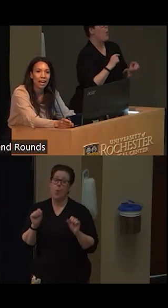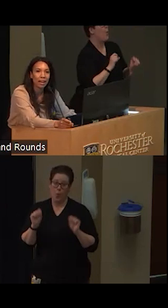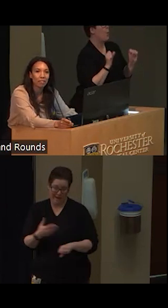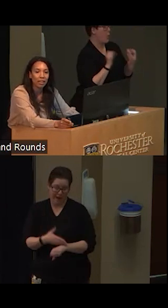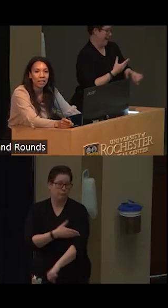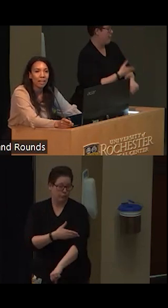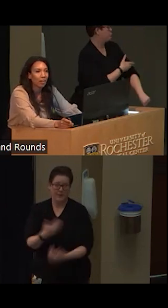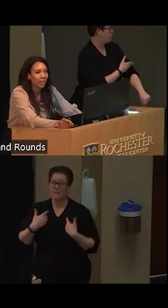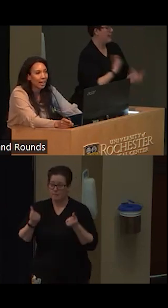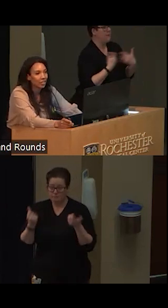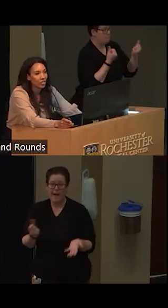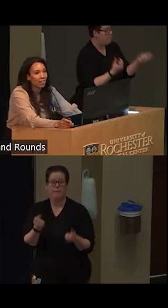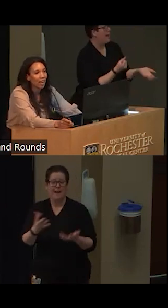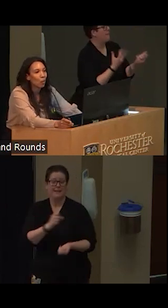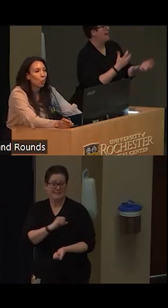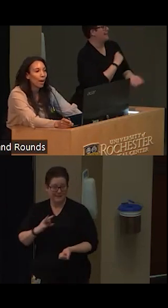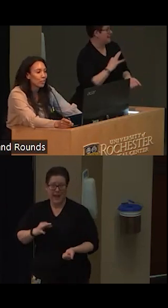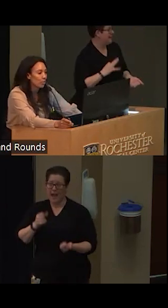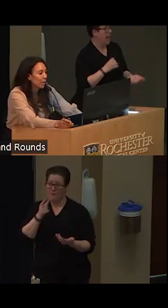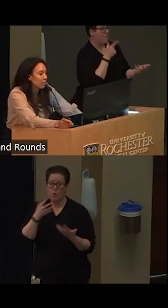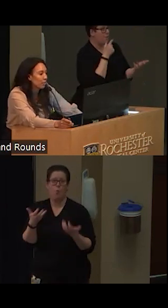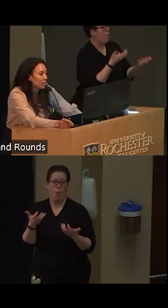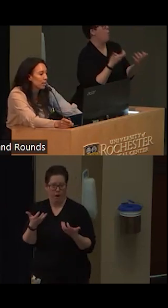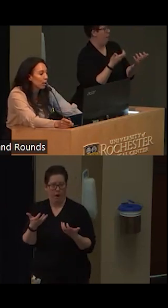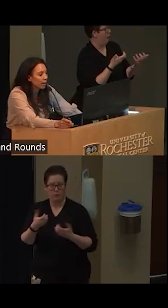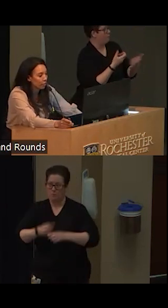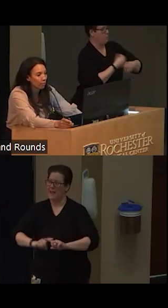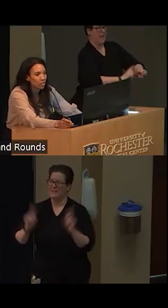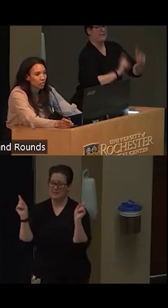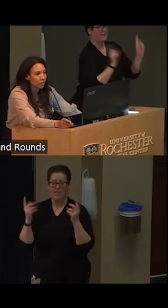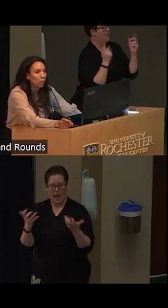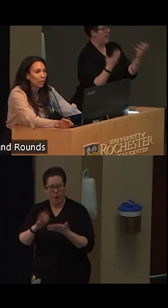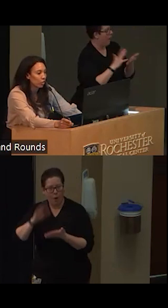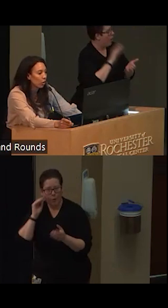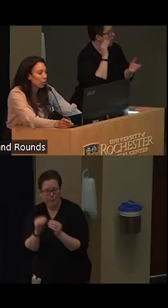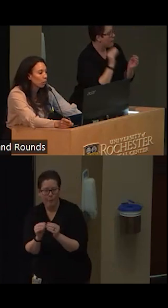of staff that are engaged and that want to make a difference they want information they want to know